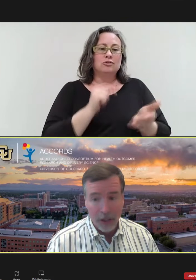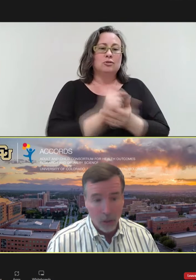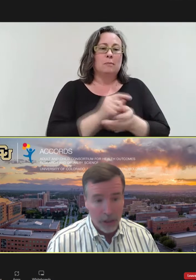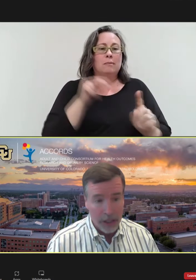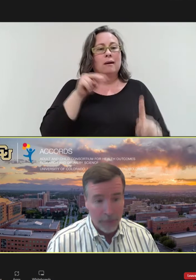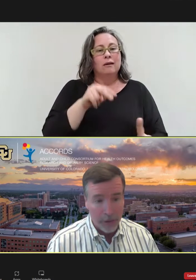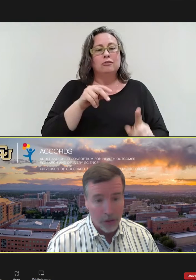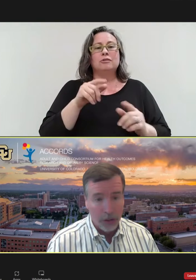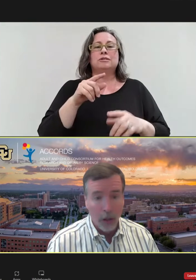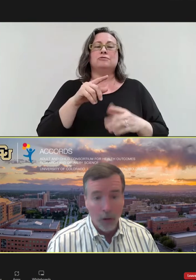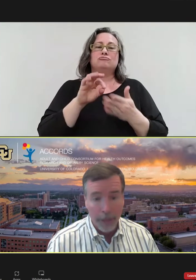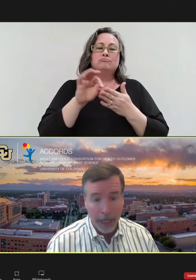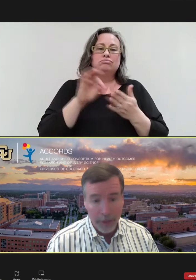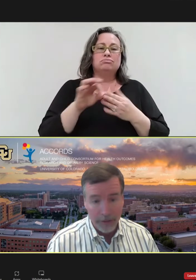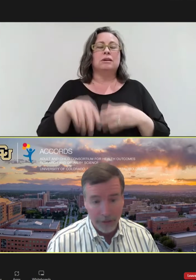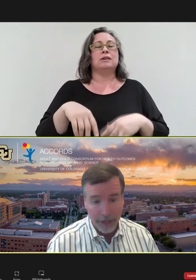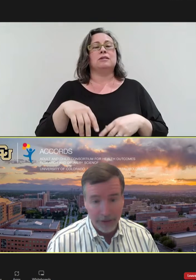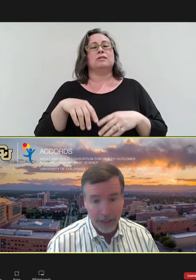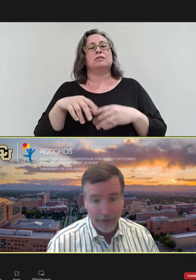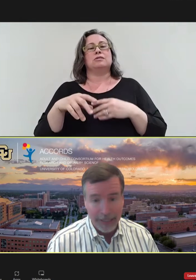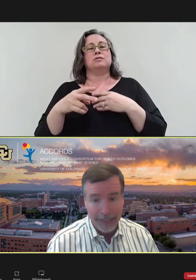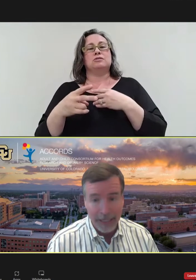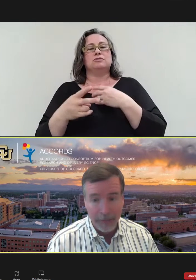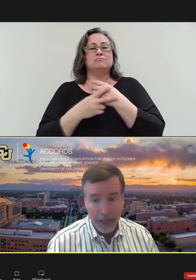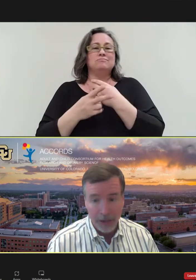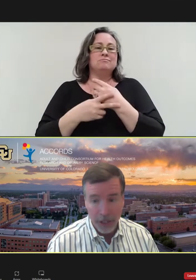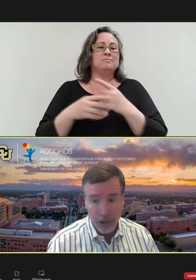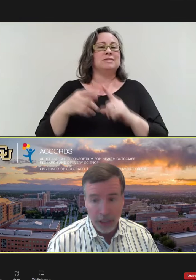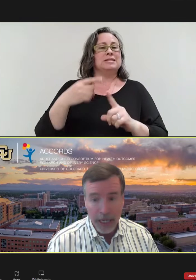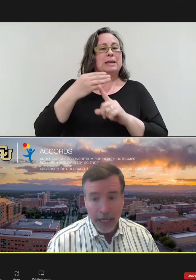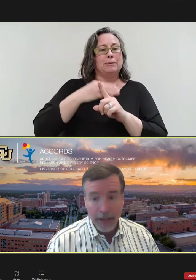storage temperatures. Lower payments for VFC vaccine administration than